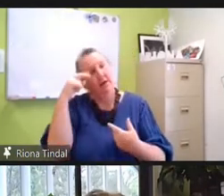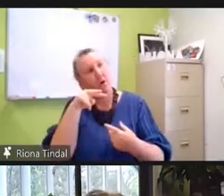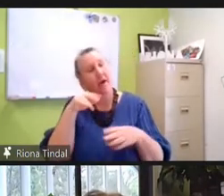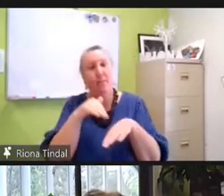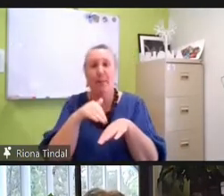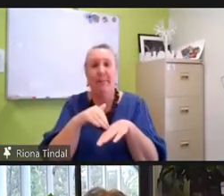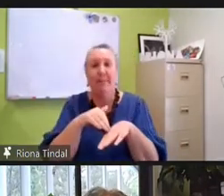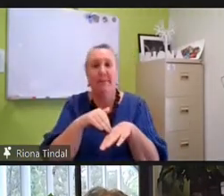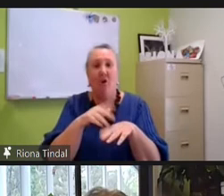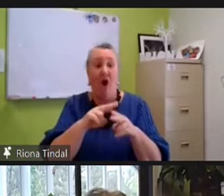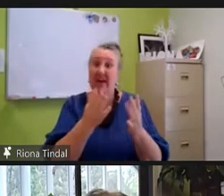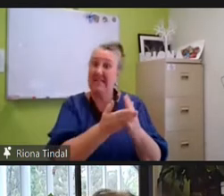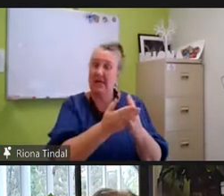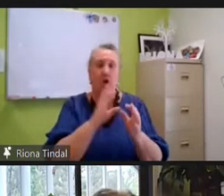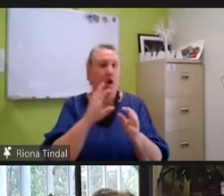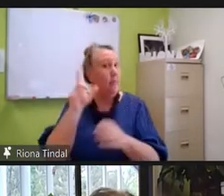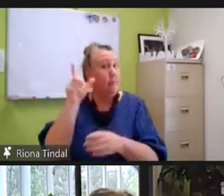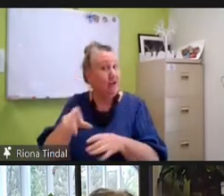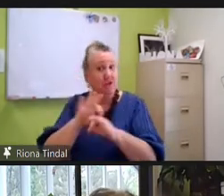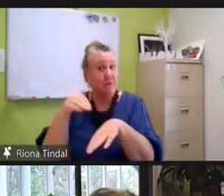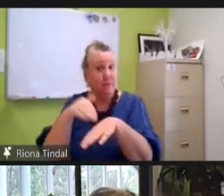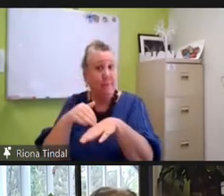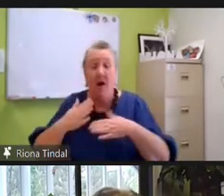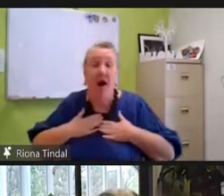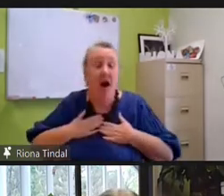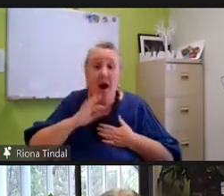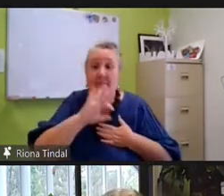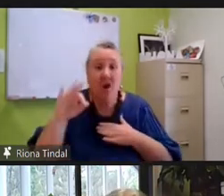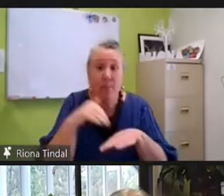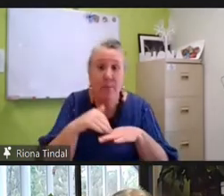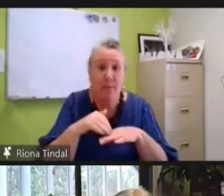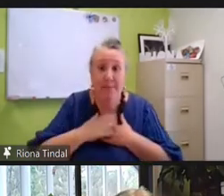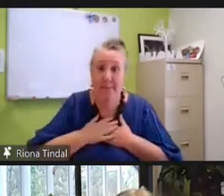how, I guess, you can look at the problem in a different way. Remember the person isn't the